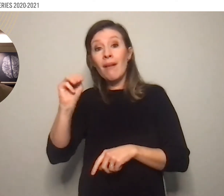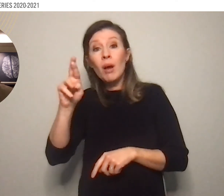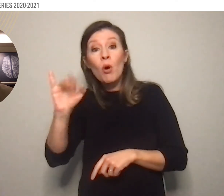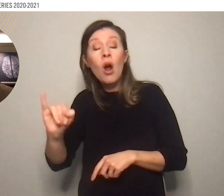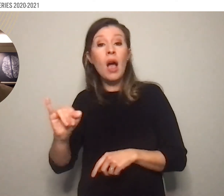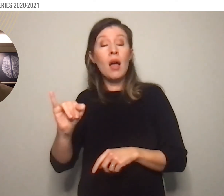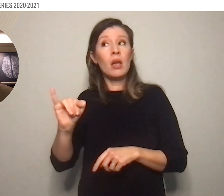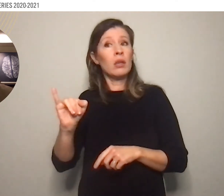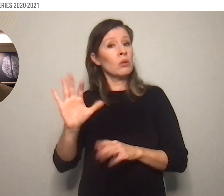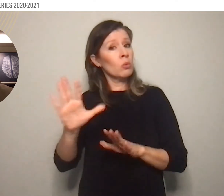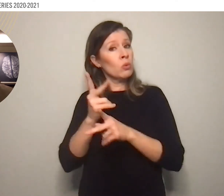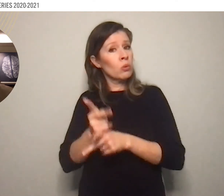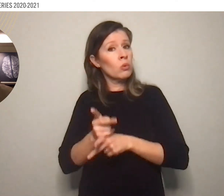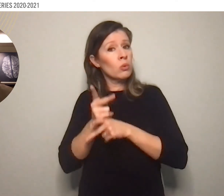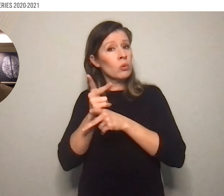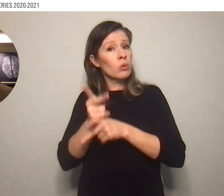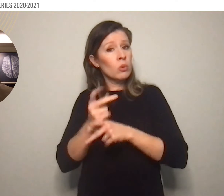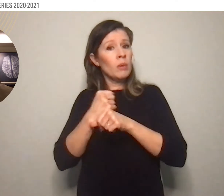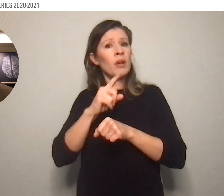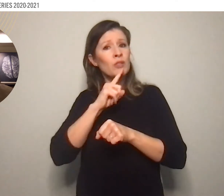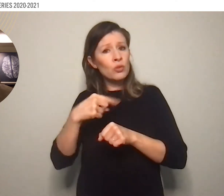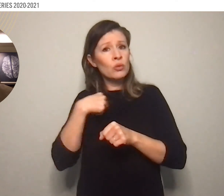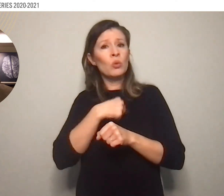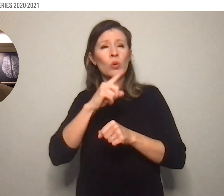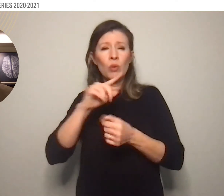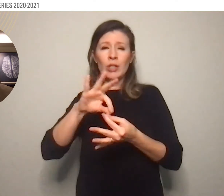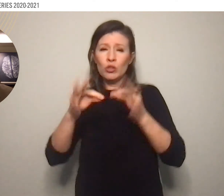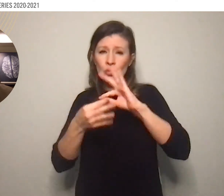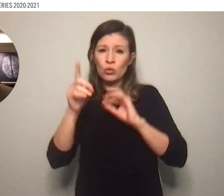really well thought out to make sure we're truly interpreting the data in the in the right way.